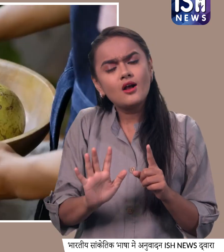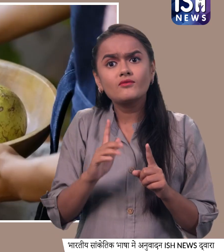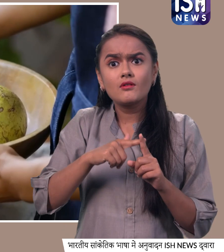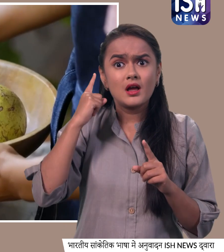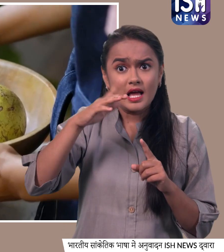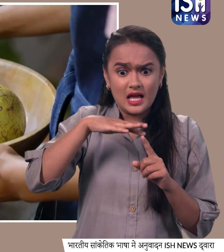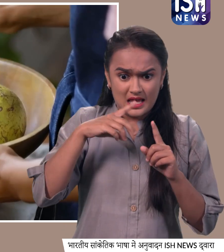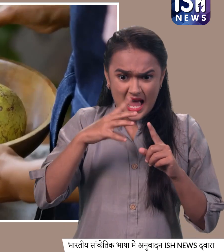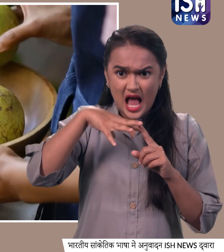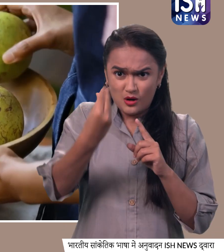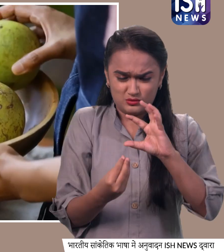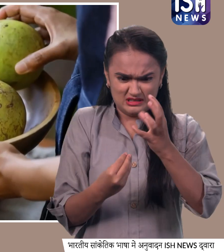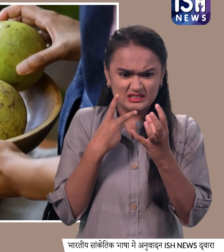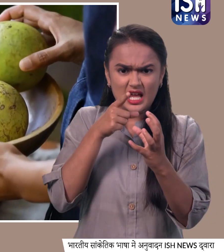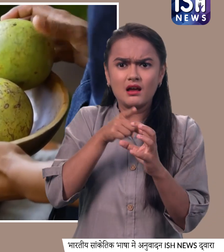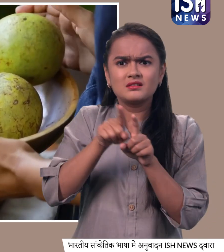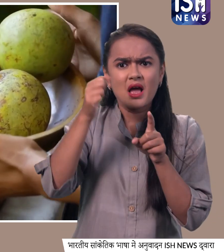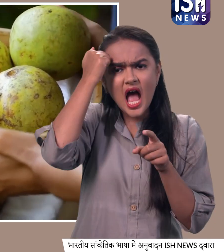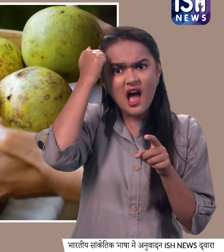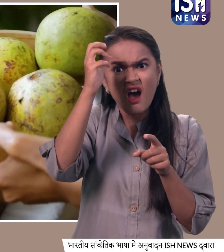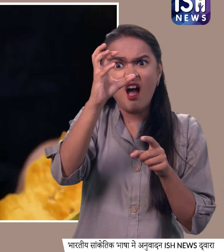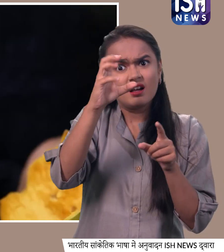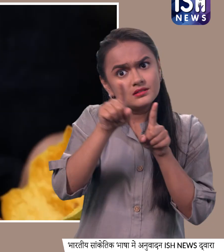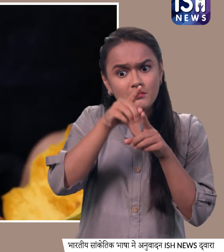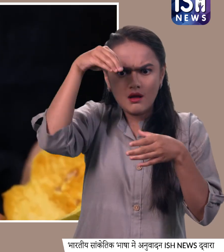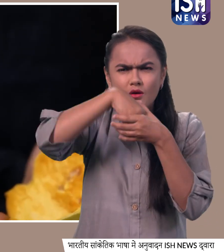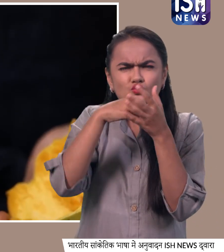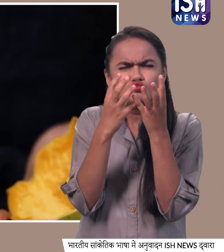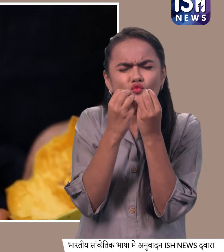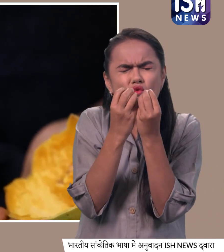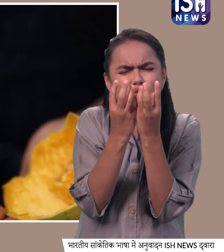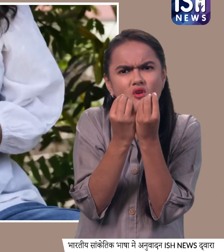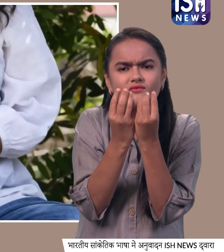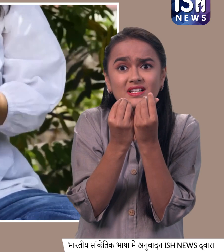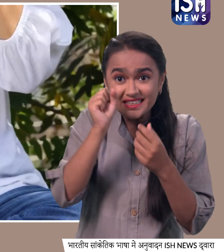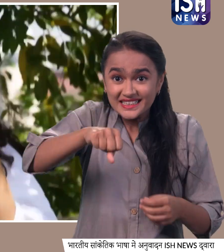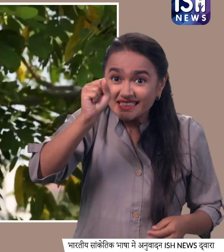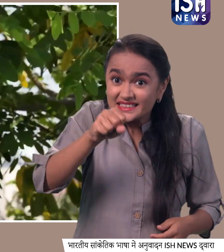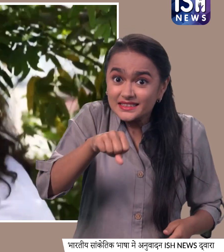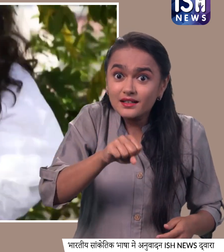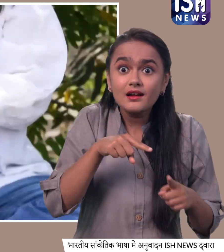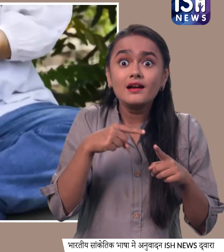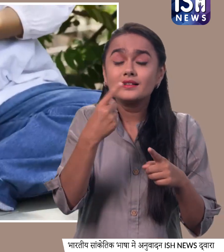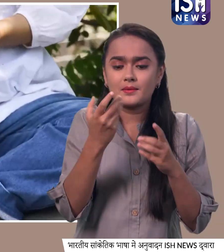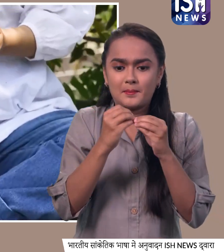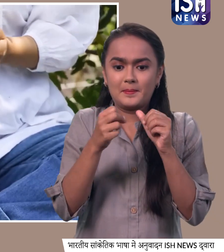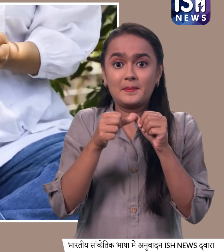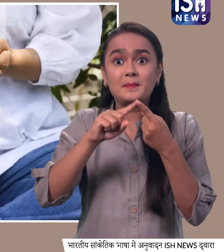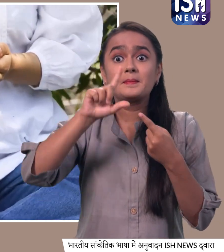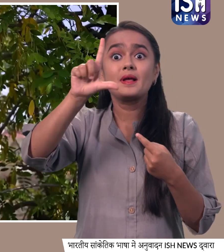a fruit that is hard as a rock from the outside, but really soft inside Yes, we call it Bael fruit